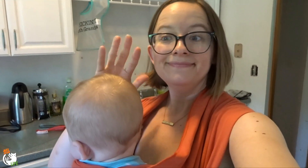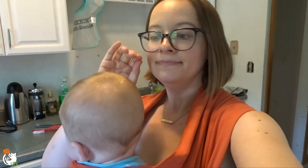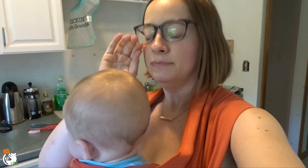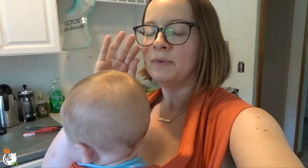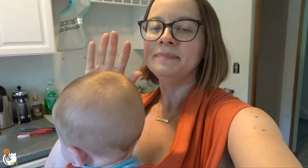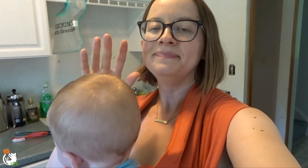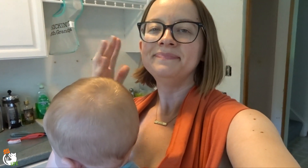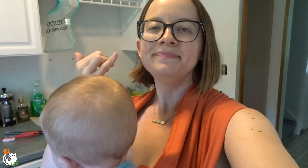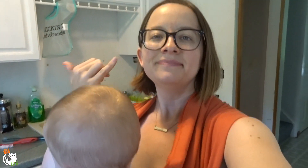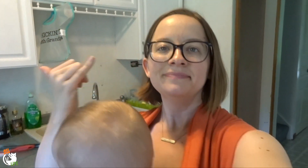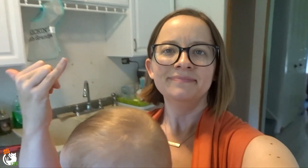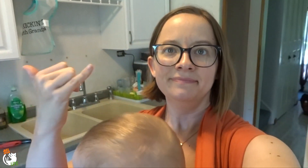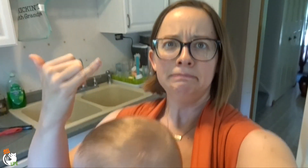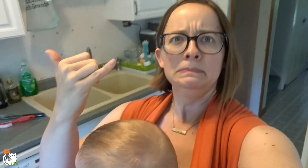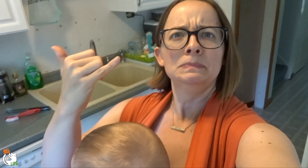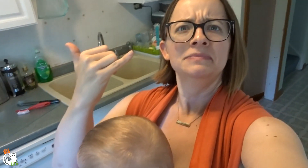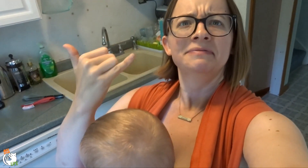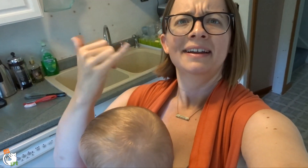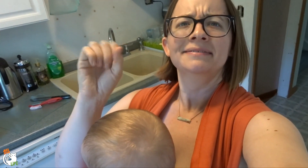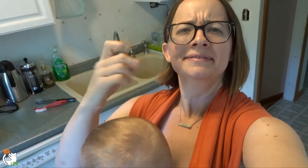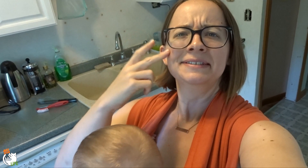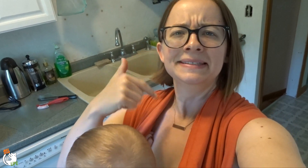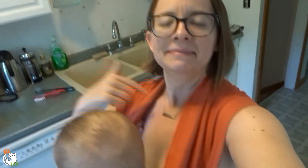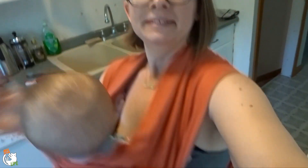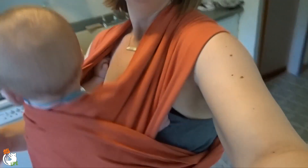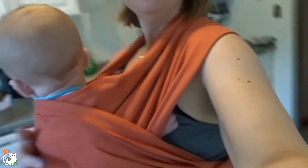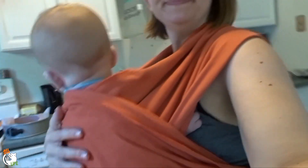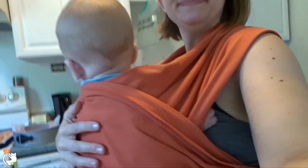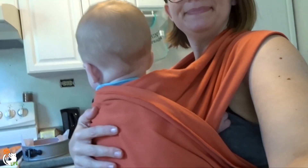Hello! Right now... can you see me?